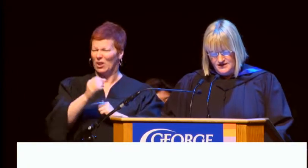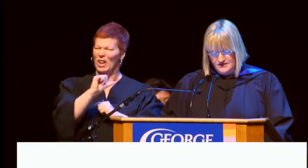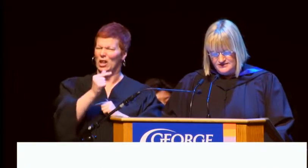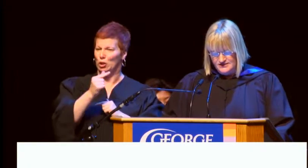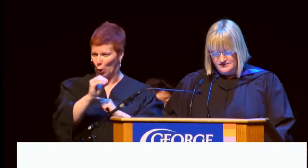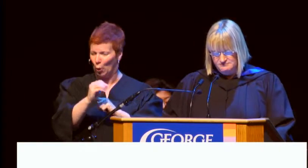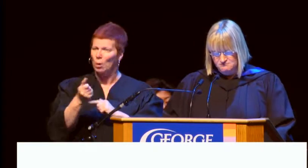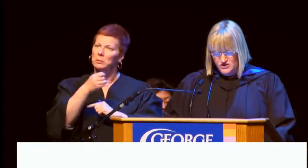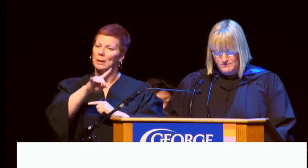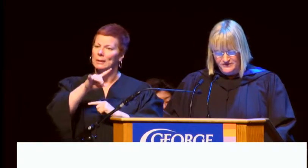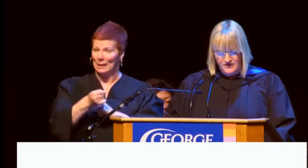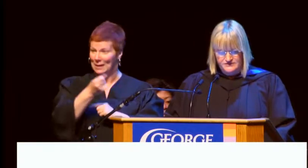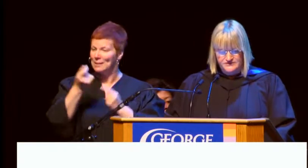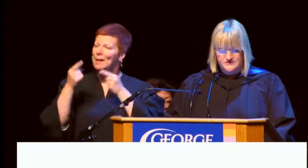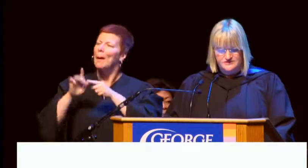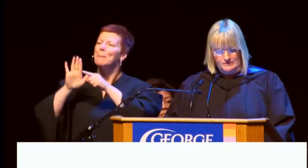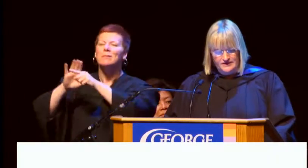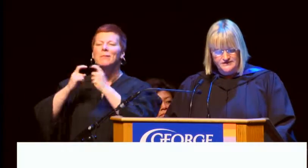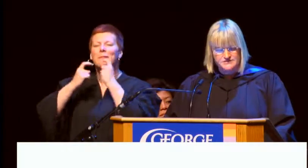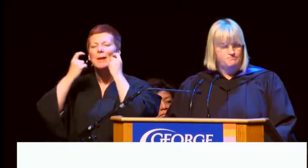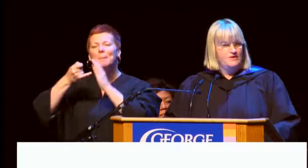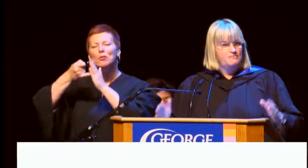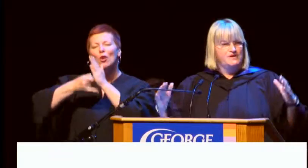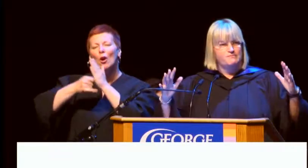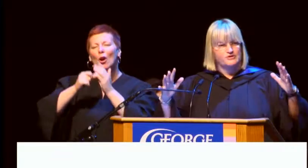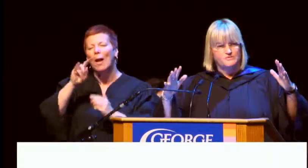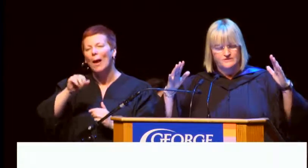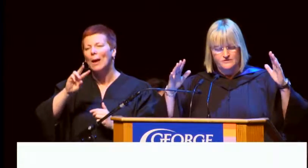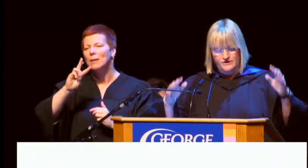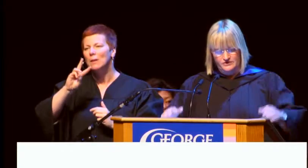I DECIDED WOULDN'T IT BE FUN TO DISPLAY A BIG PYRAMID IN THE WINDOW